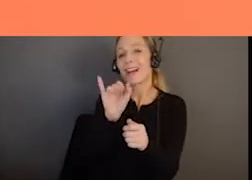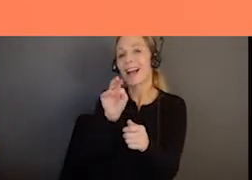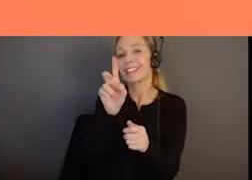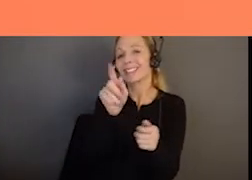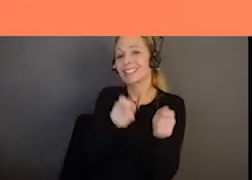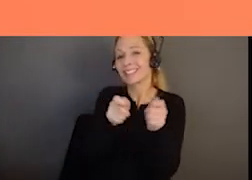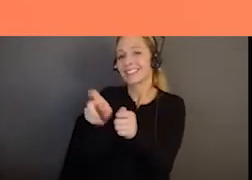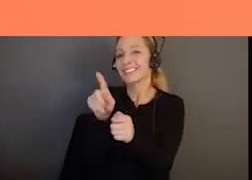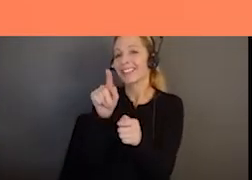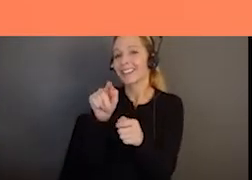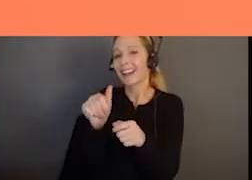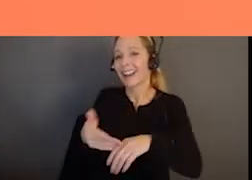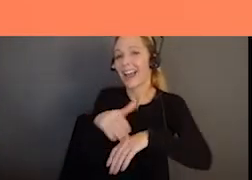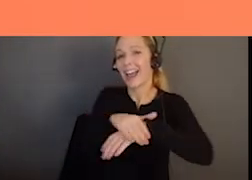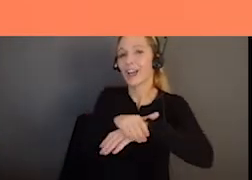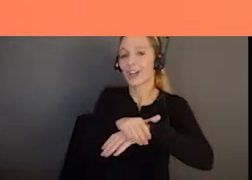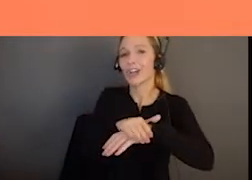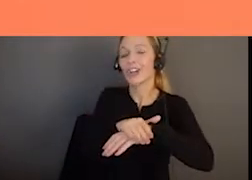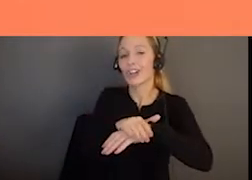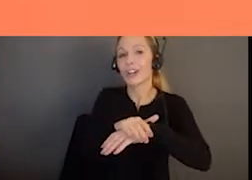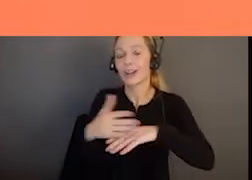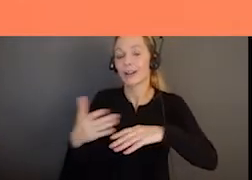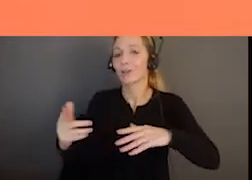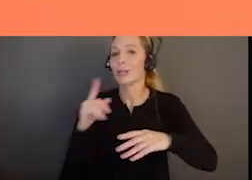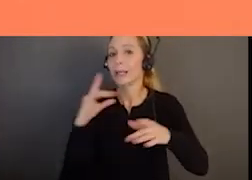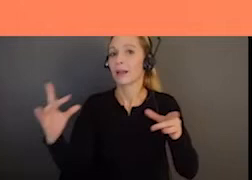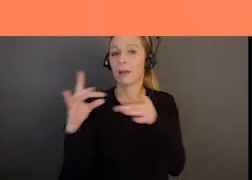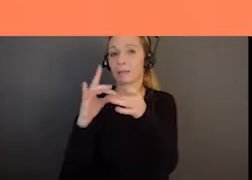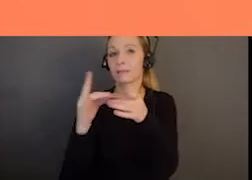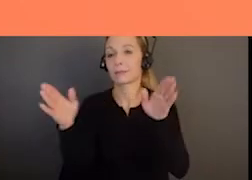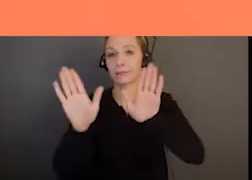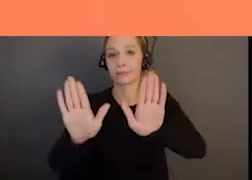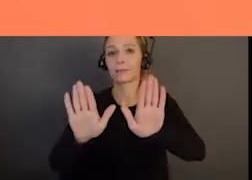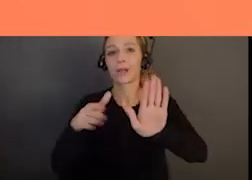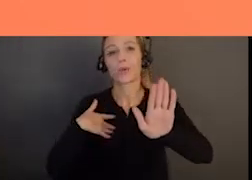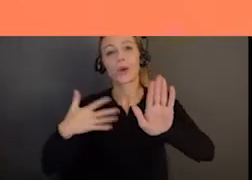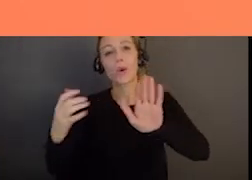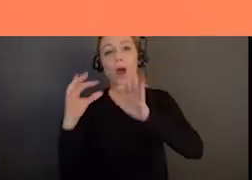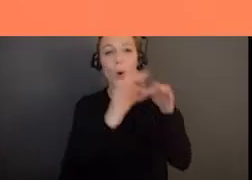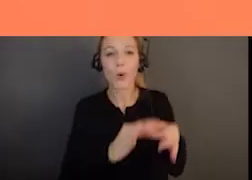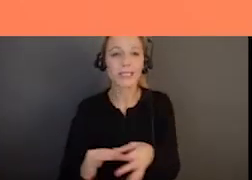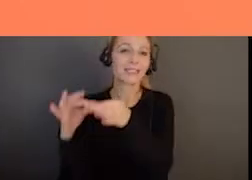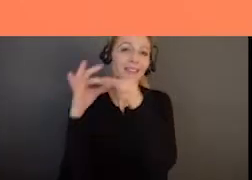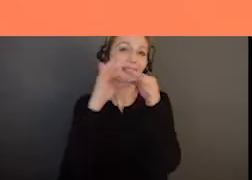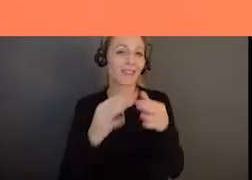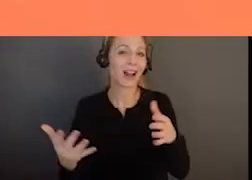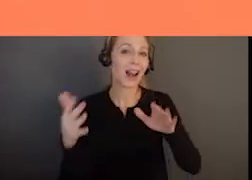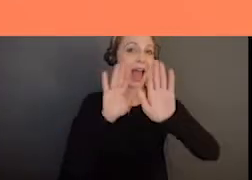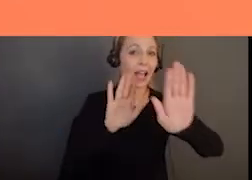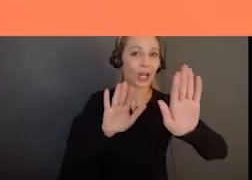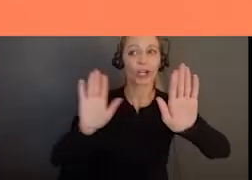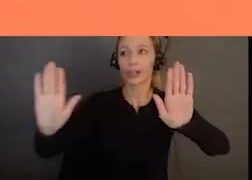WE WANT TO PROVIDE A COHESIVE LAYER FOR YOU TO INTERACT WITH TO POWER YOUR DIGITAL EXPERIENCES WITH DATA AS YOU